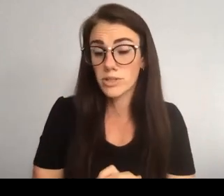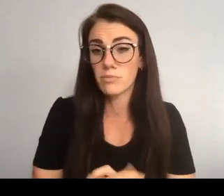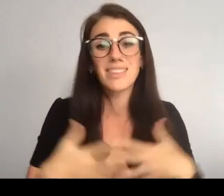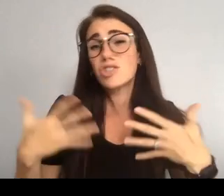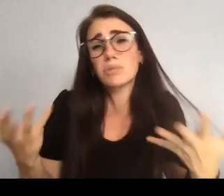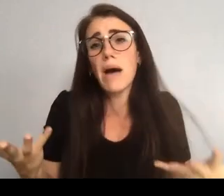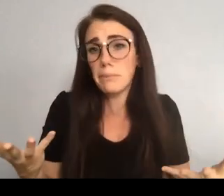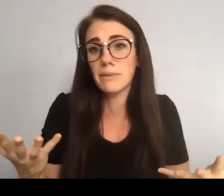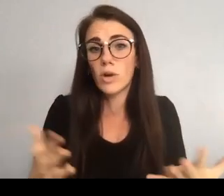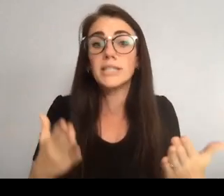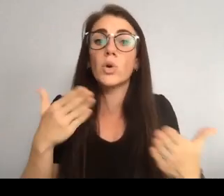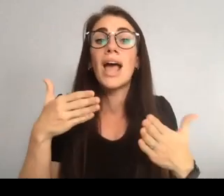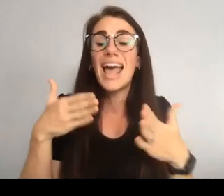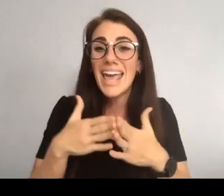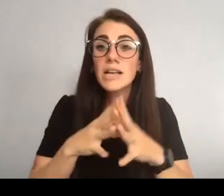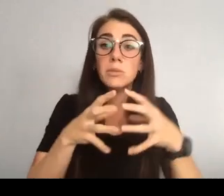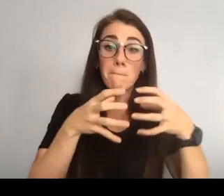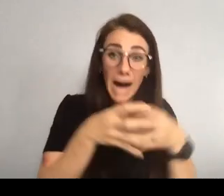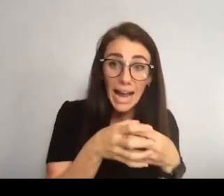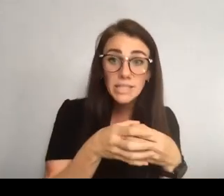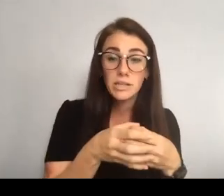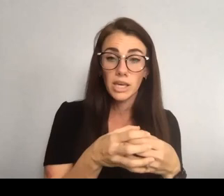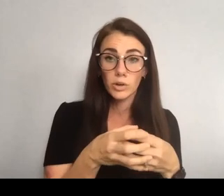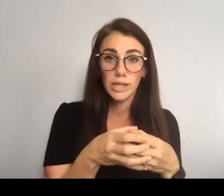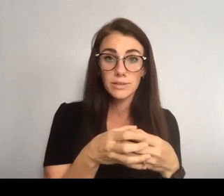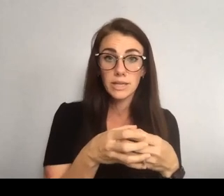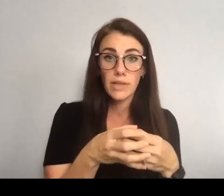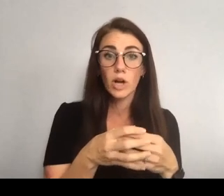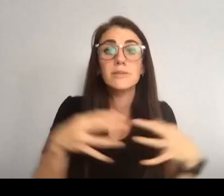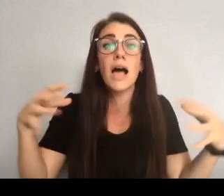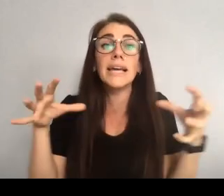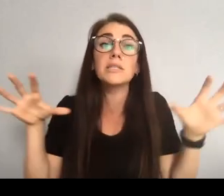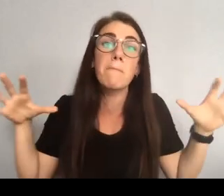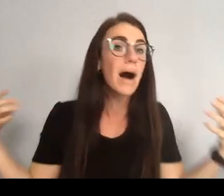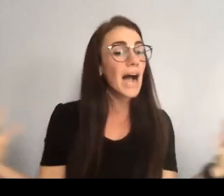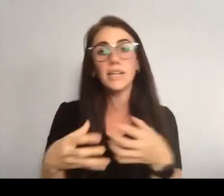something that's just mining right so eggs bind the ingredients together, signs bind